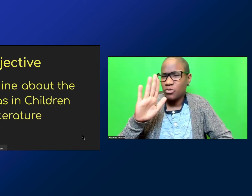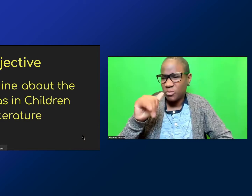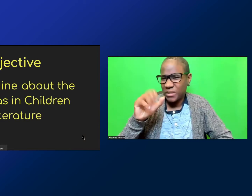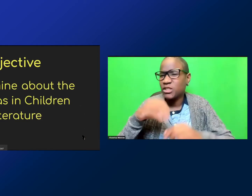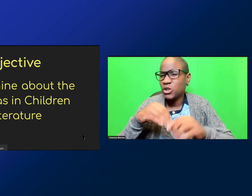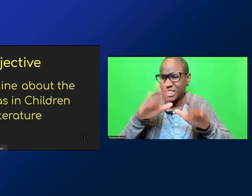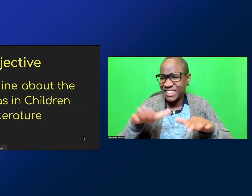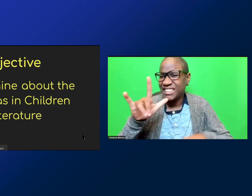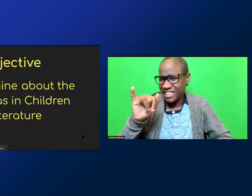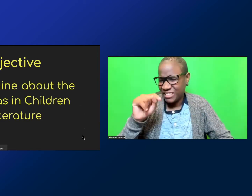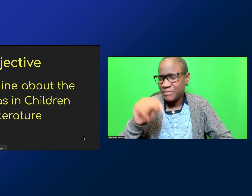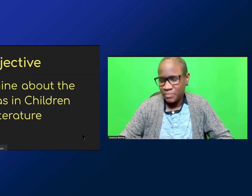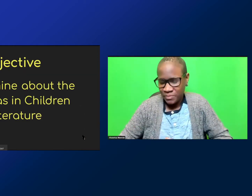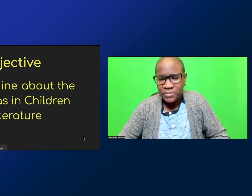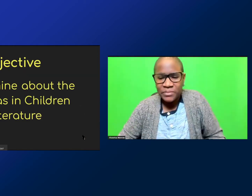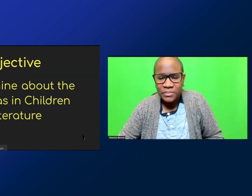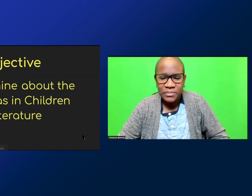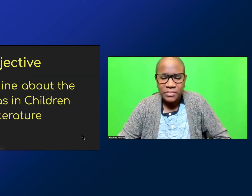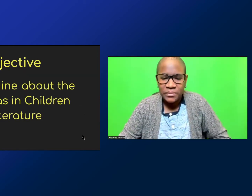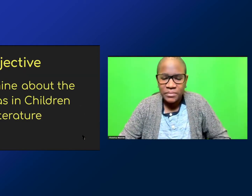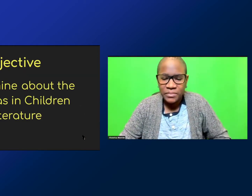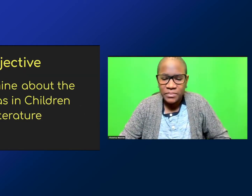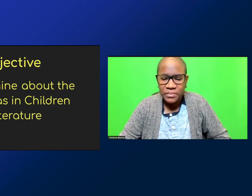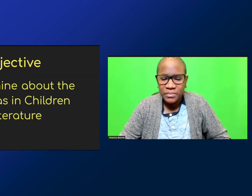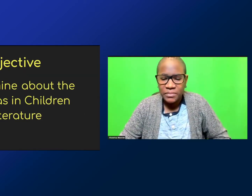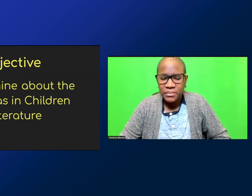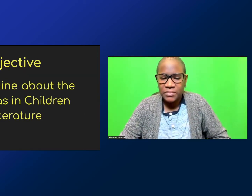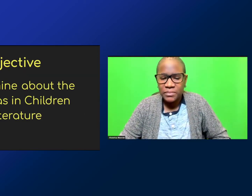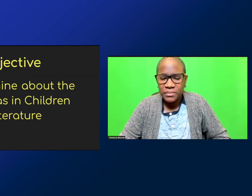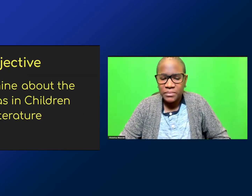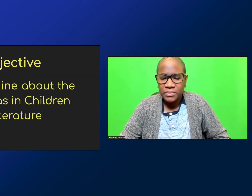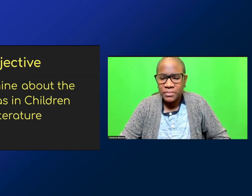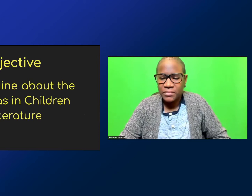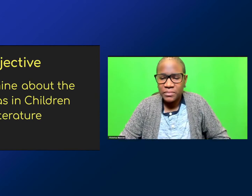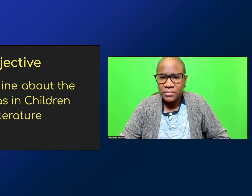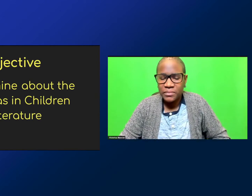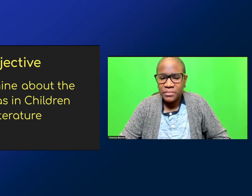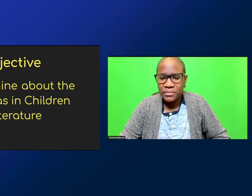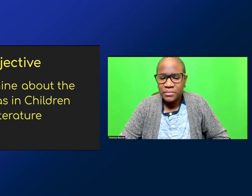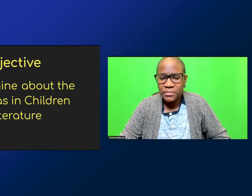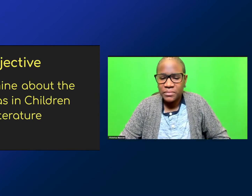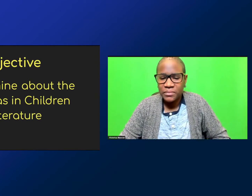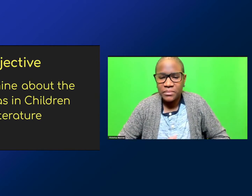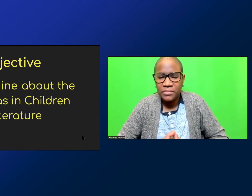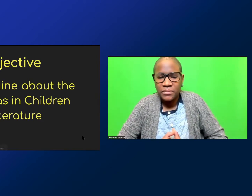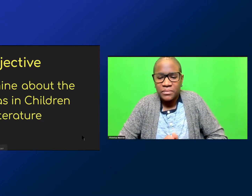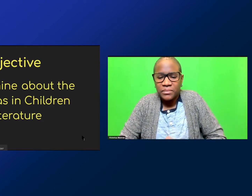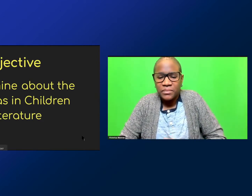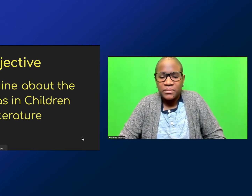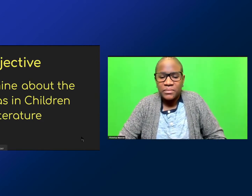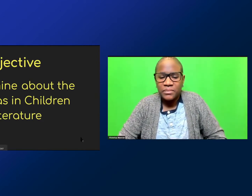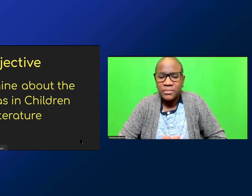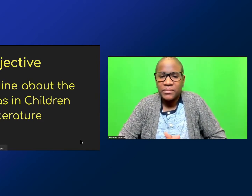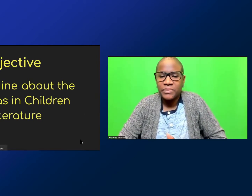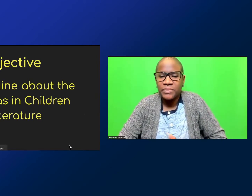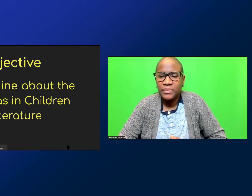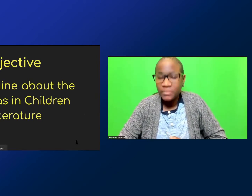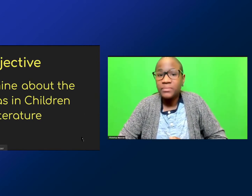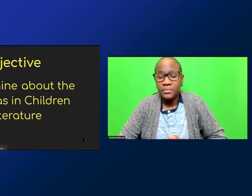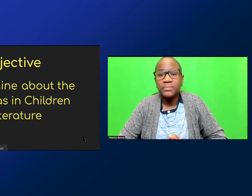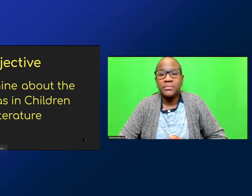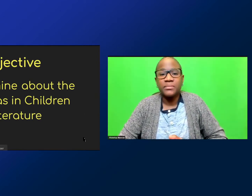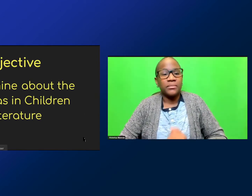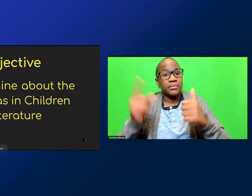and then our last role is to engage in self-care and to make sure that your mics are muted